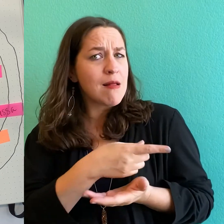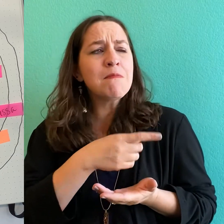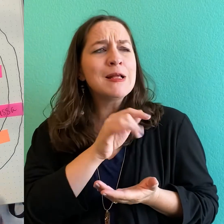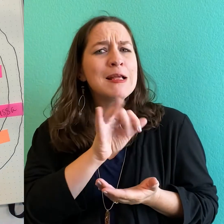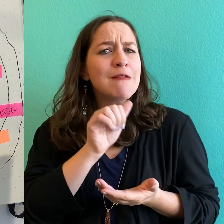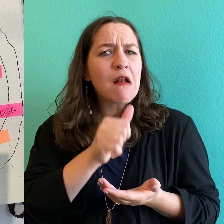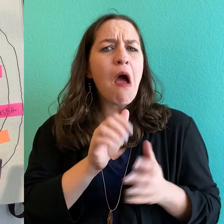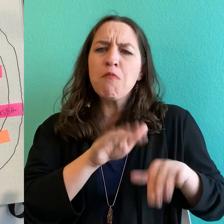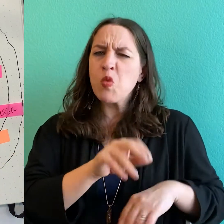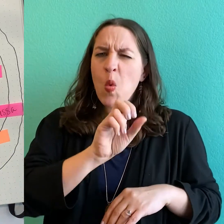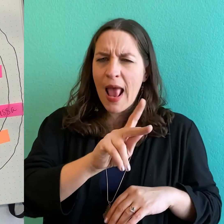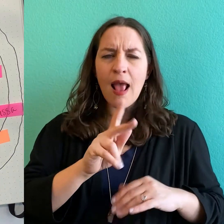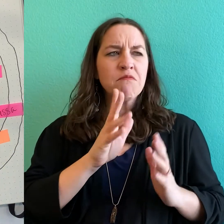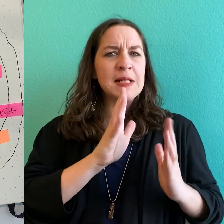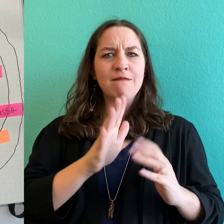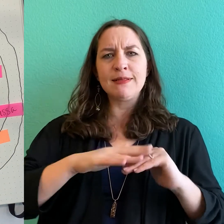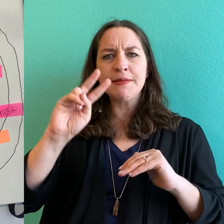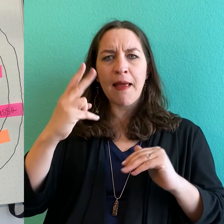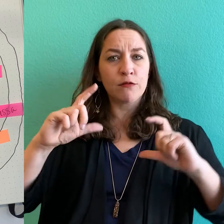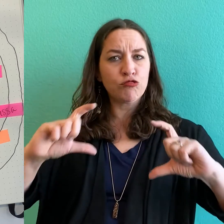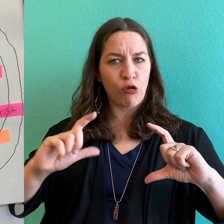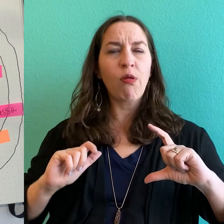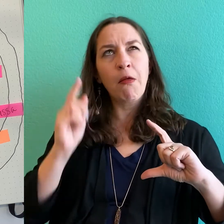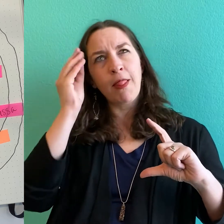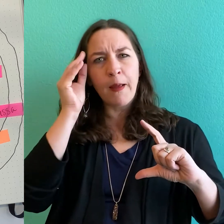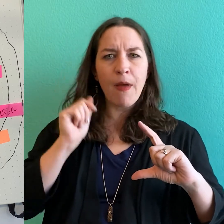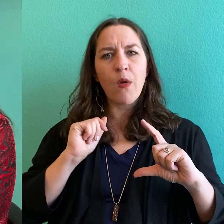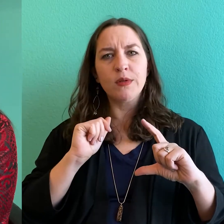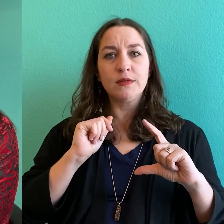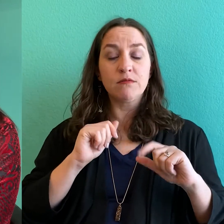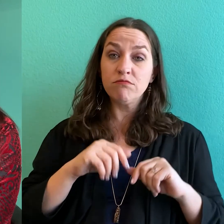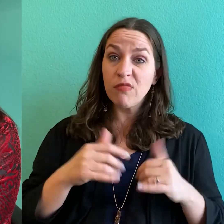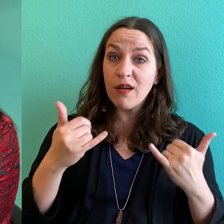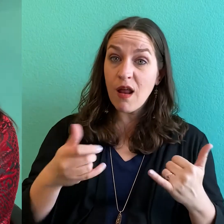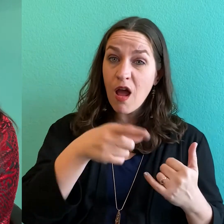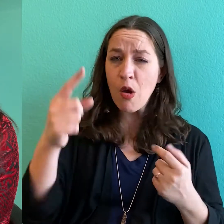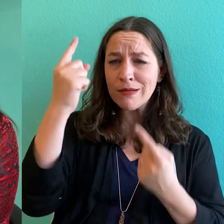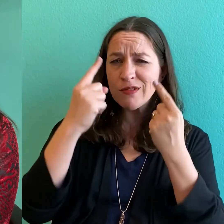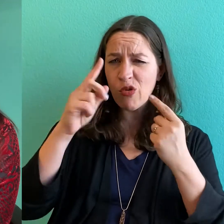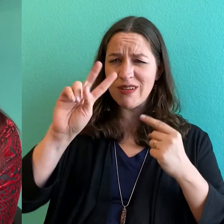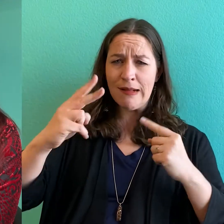friends enough that he moves into that first ring, but maybe not. And if not, that's OK. So, again, I want to think about that second ring and